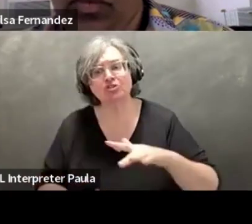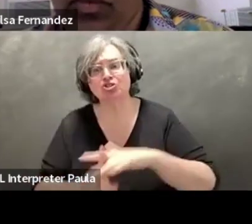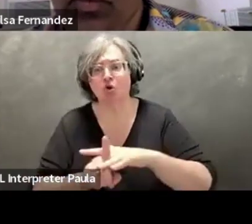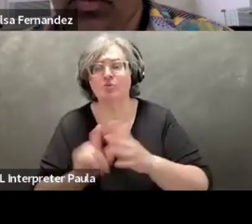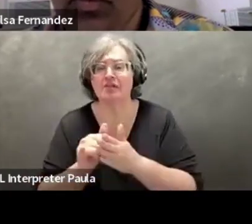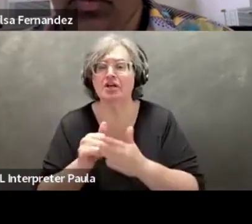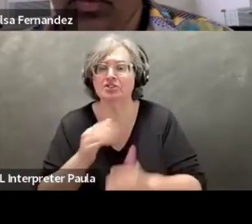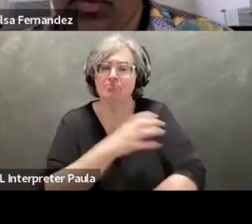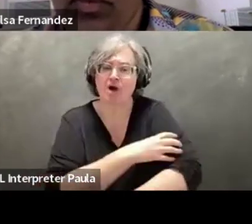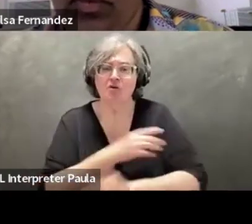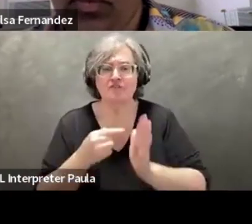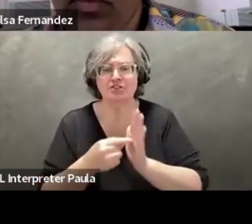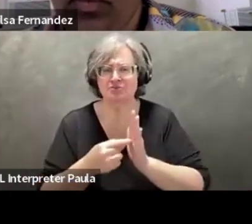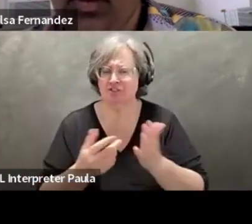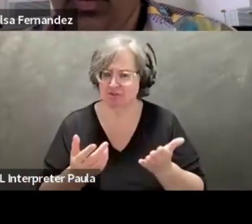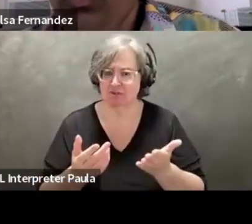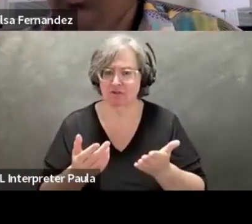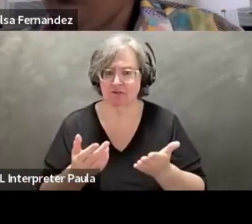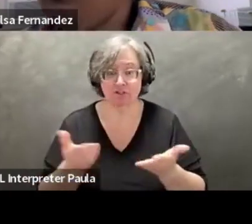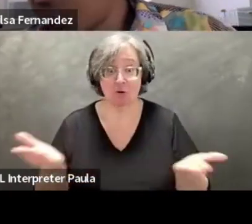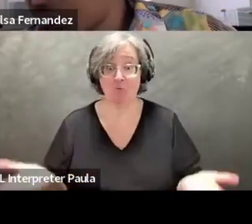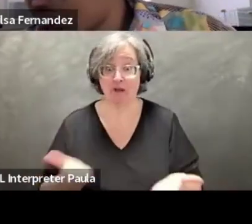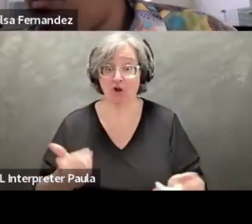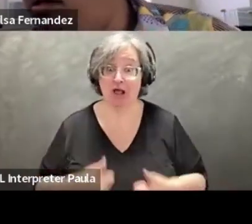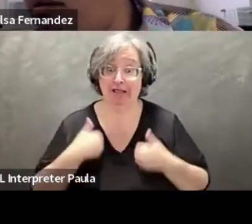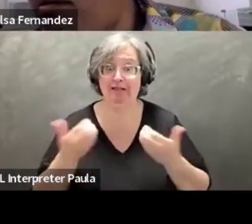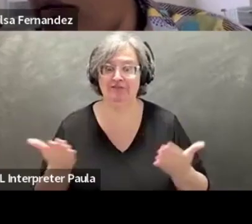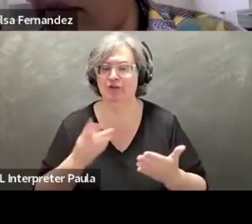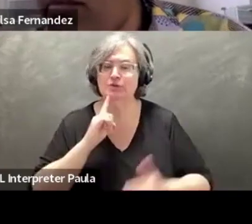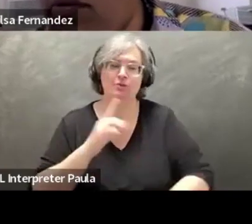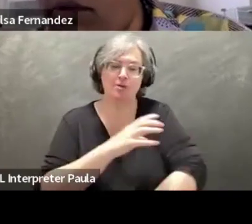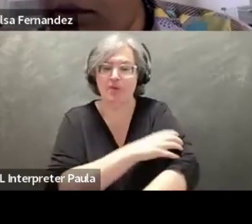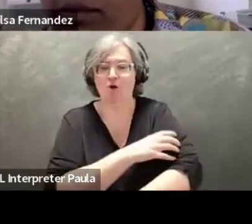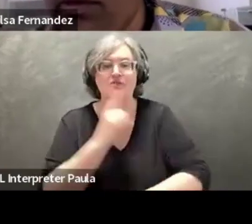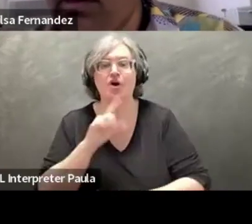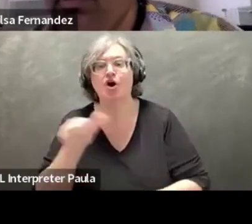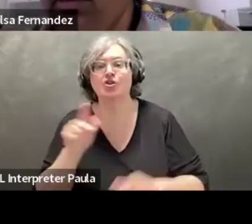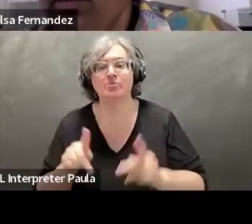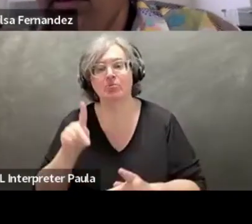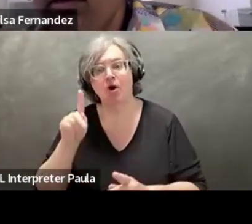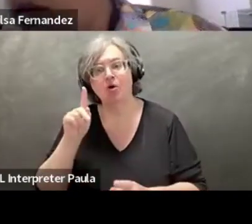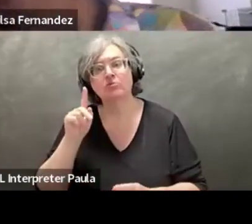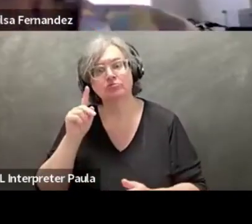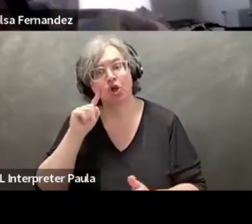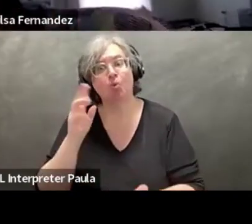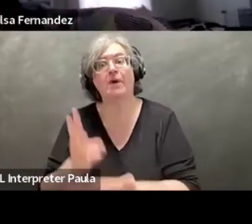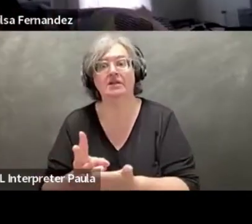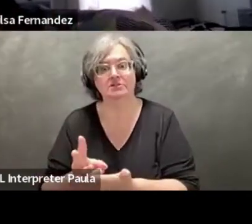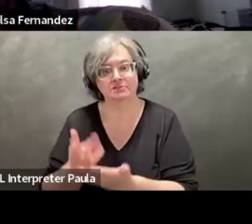example of just existing actually can be really powerful for other people to witness. So that's thank you for sharing